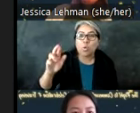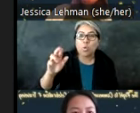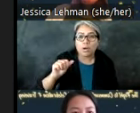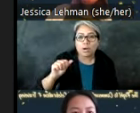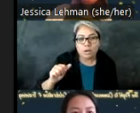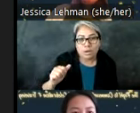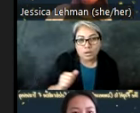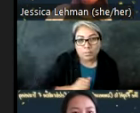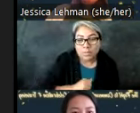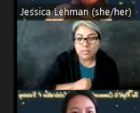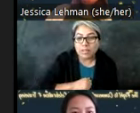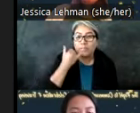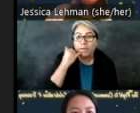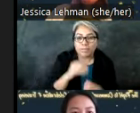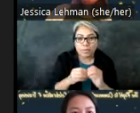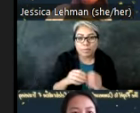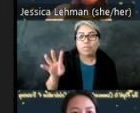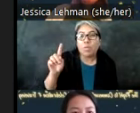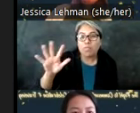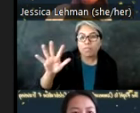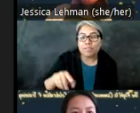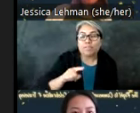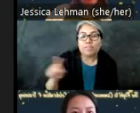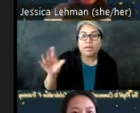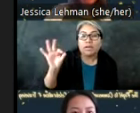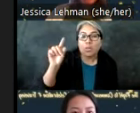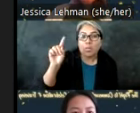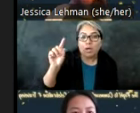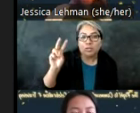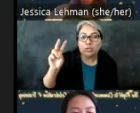information contact me at